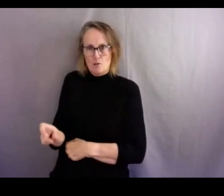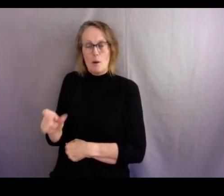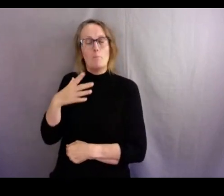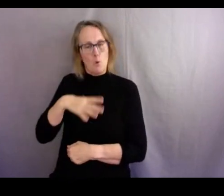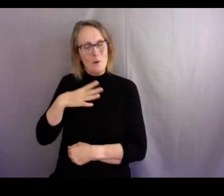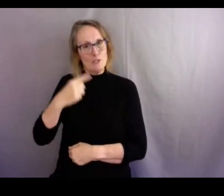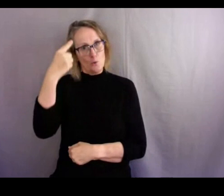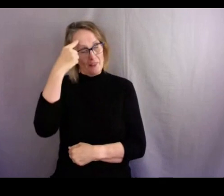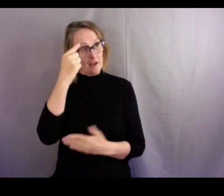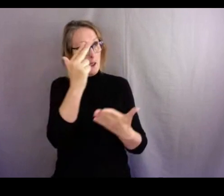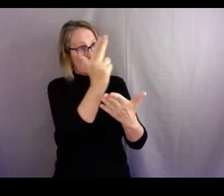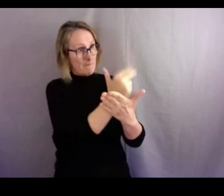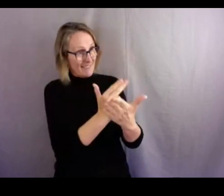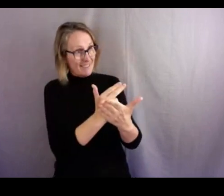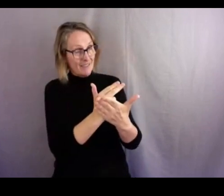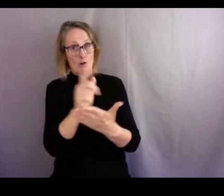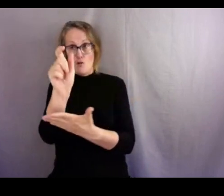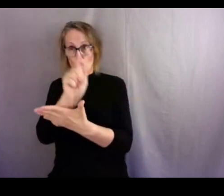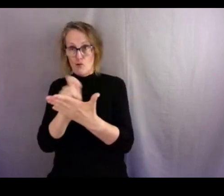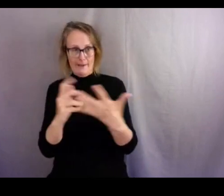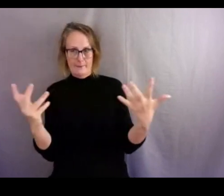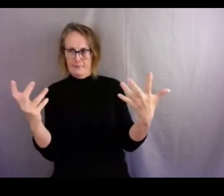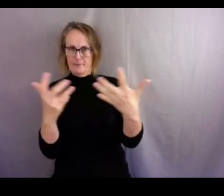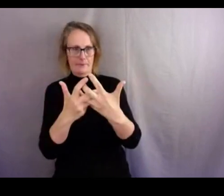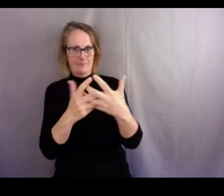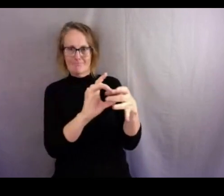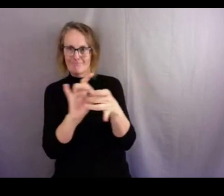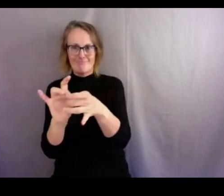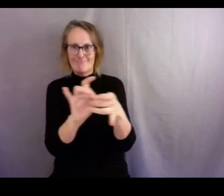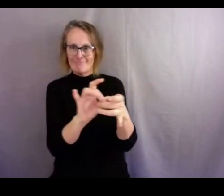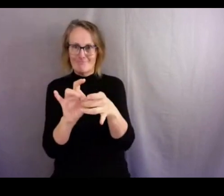as complimentary artistic practises.